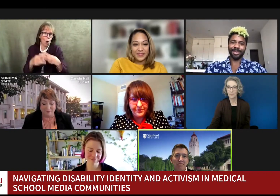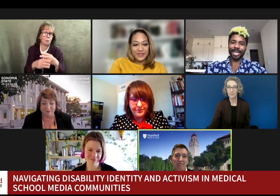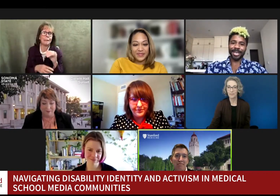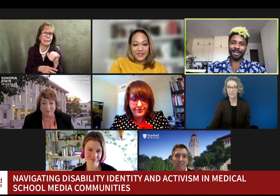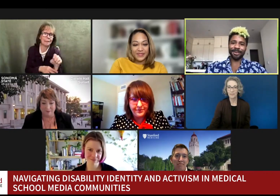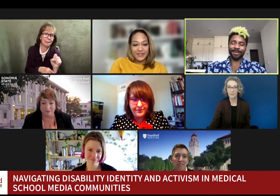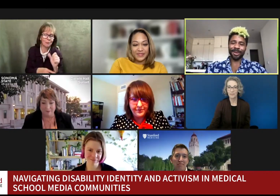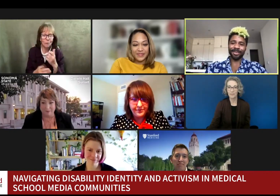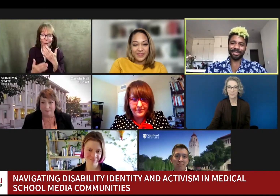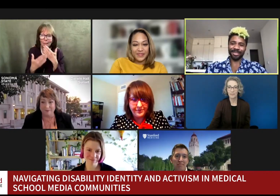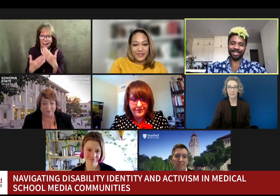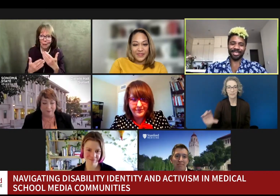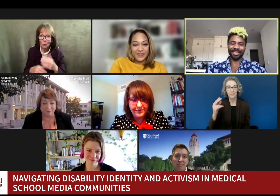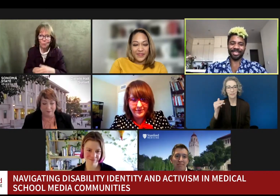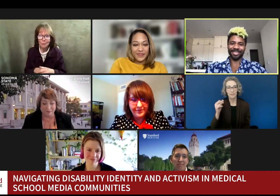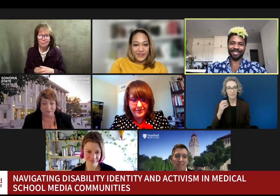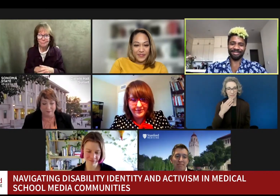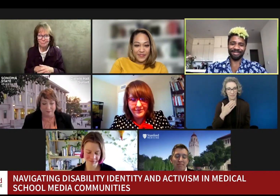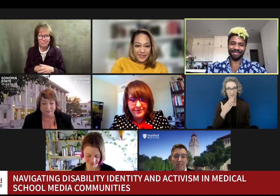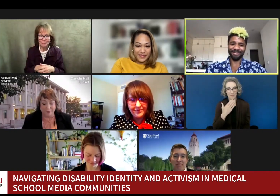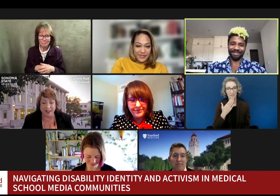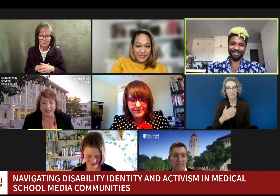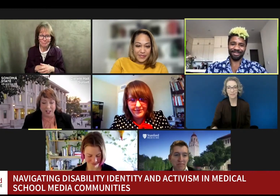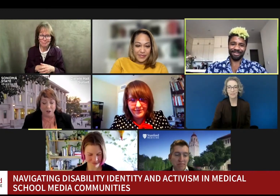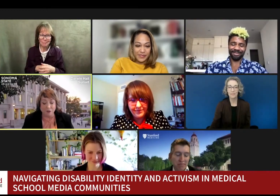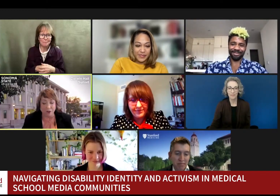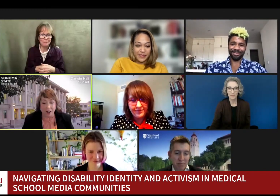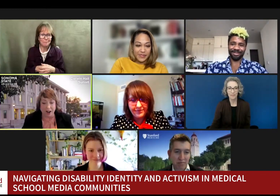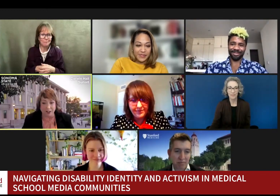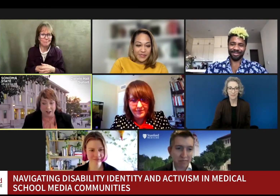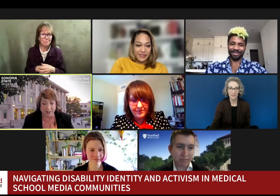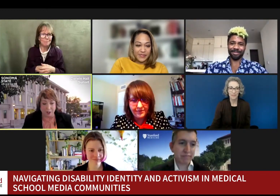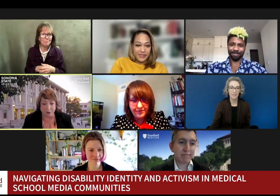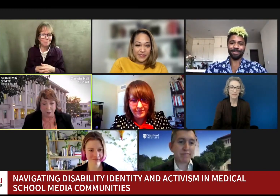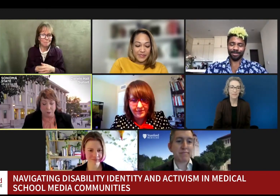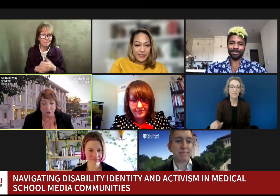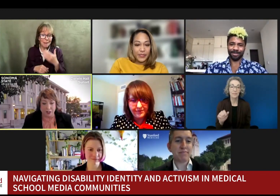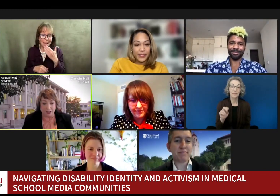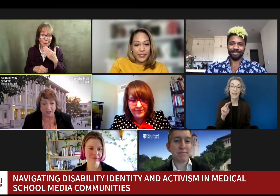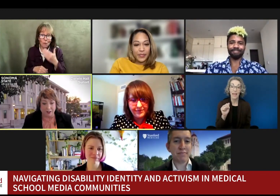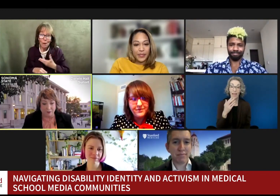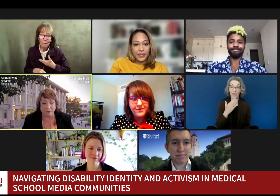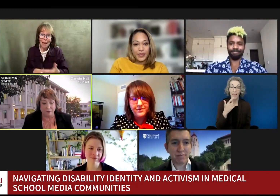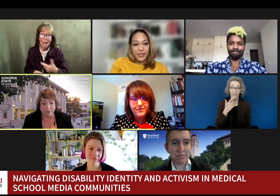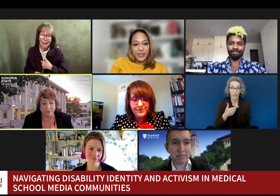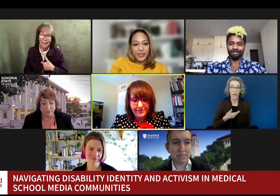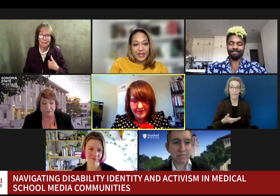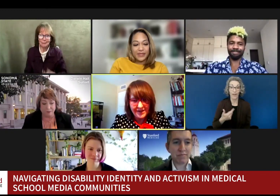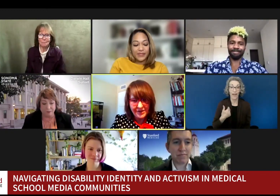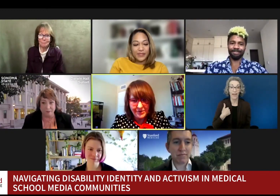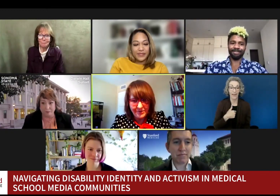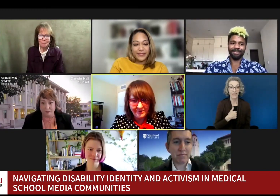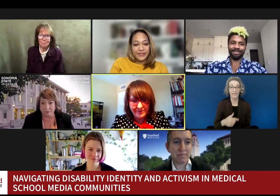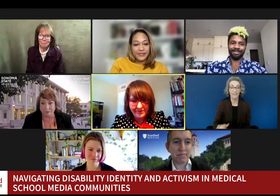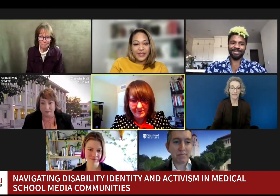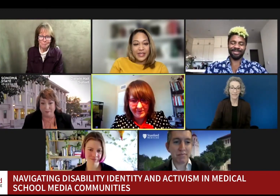Thank you as well. Yes, thank you for having us. I really appreciate that. Thank you.